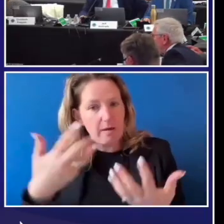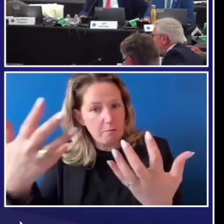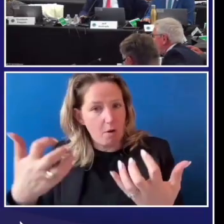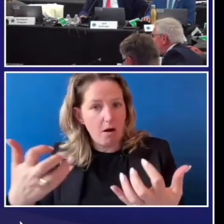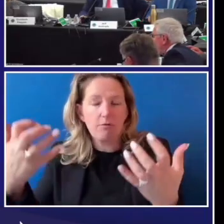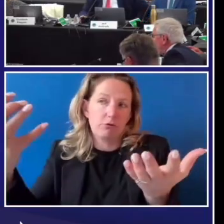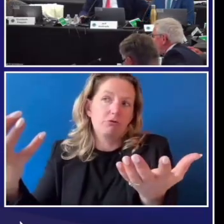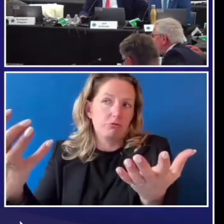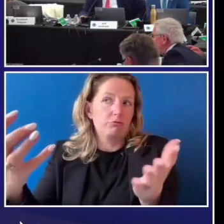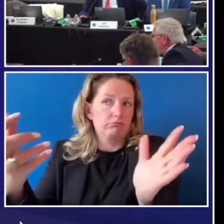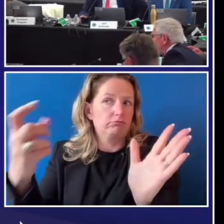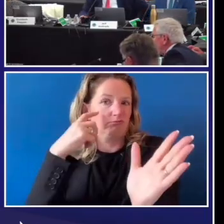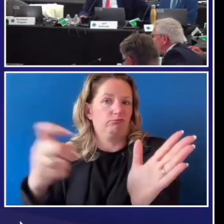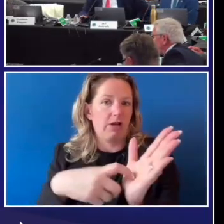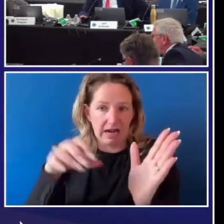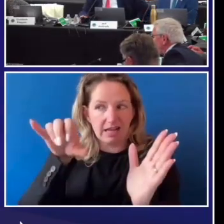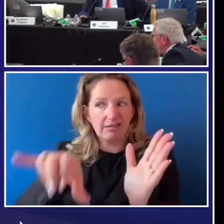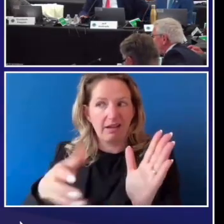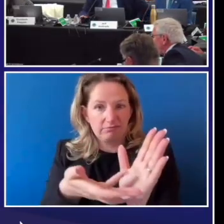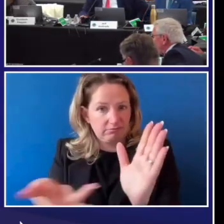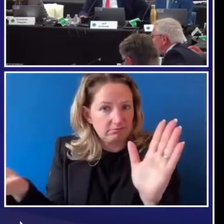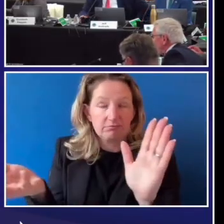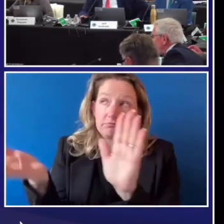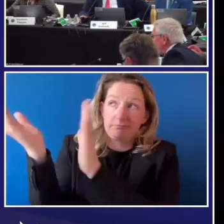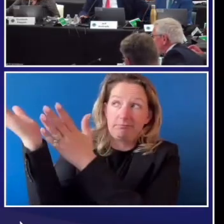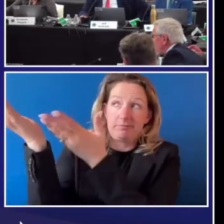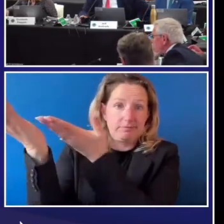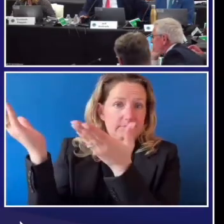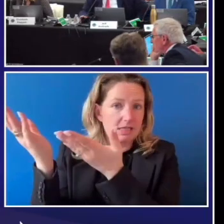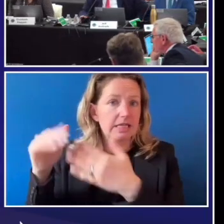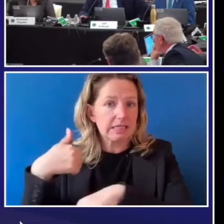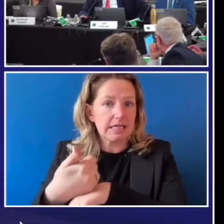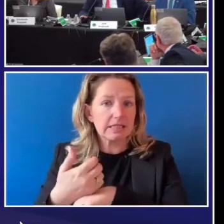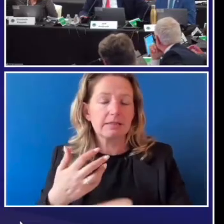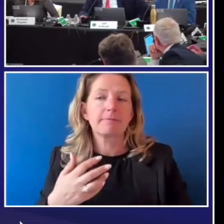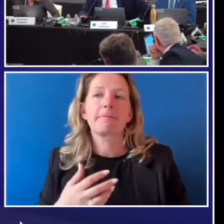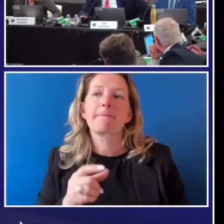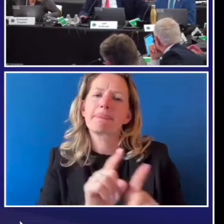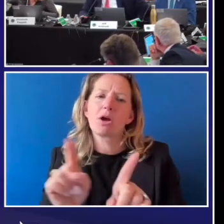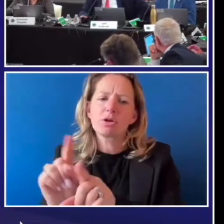Yeah, and and to that point, there was a recent statement of interest filed on